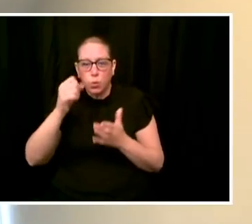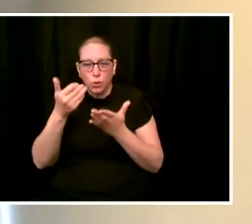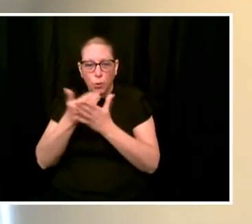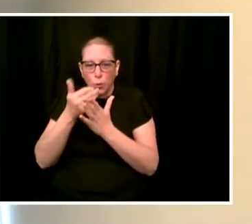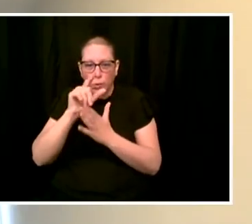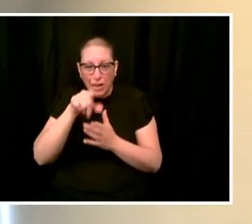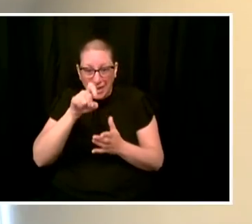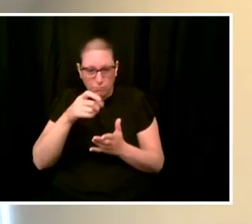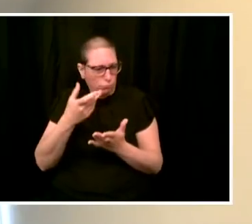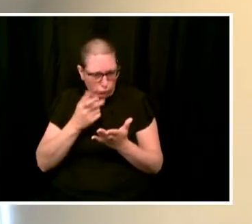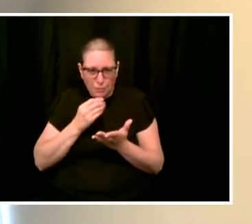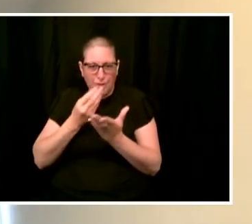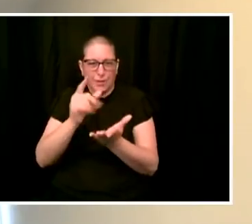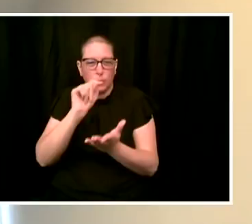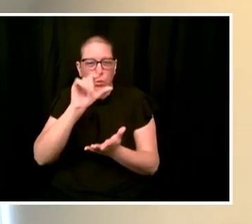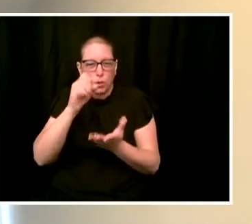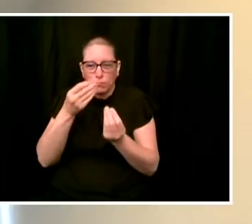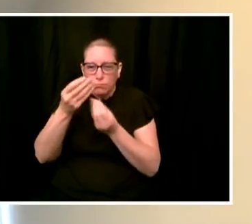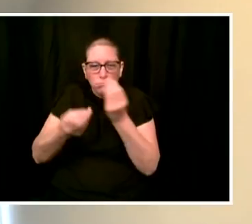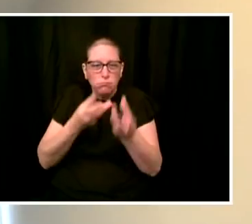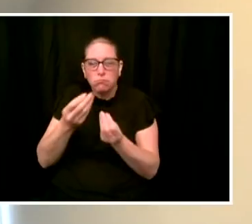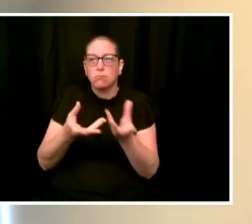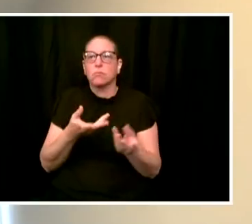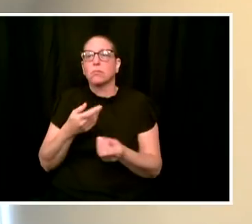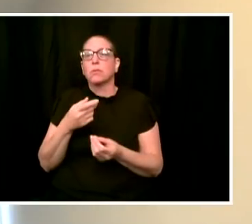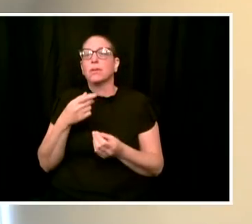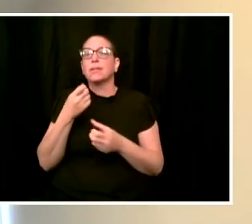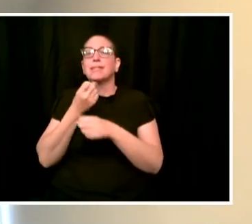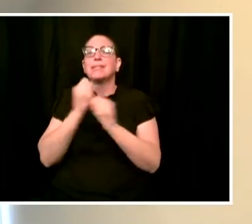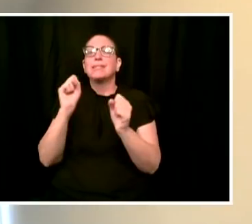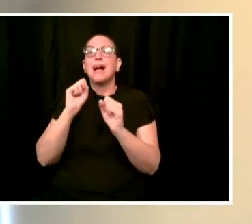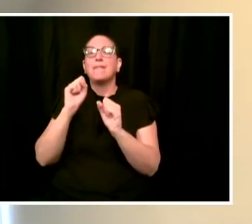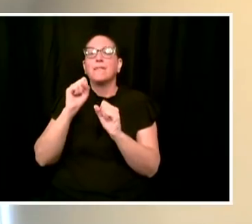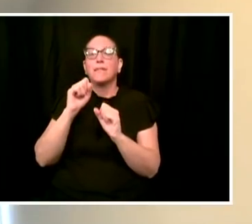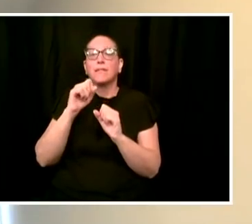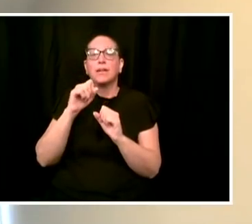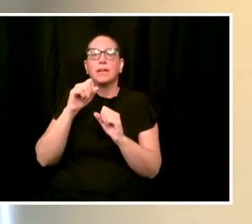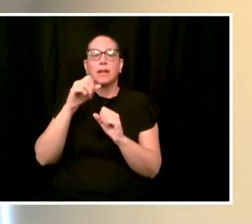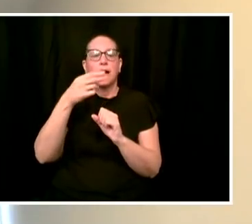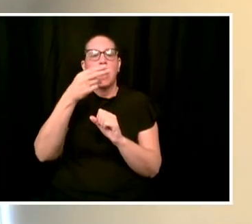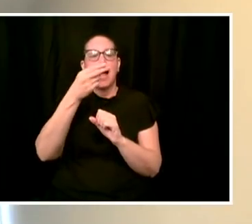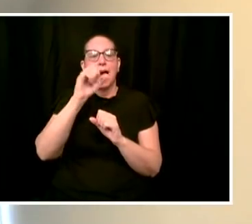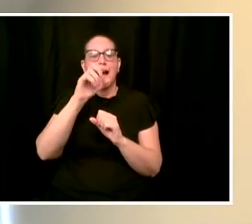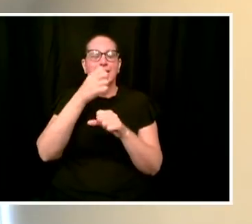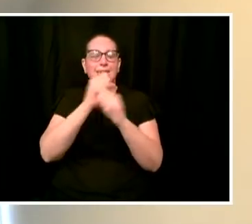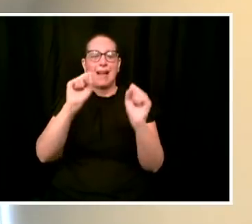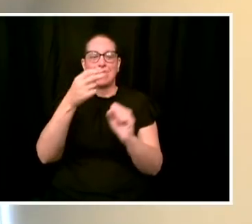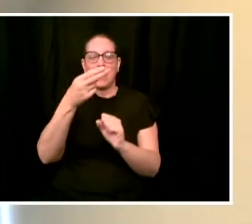SAFE HAVEN BEDS,